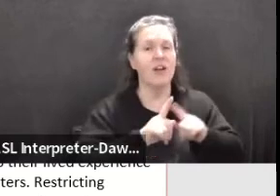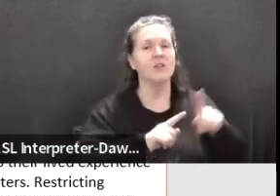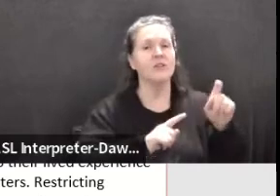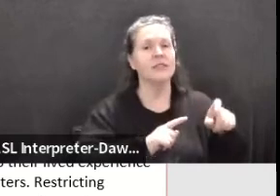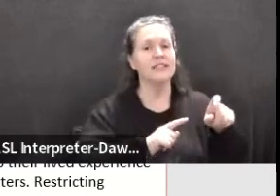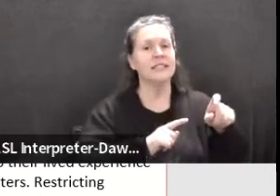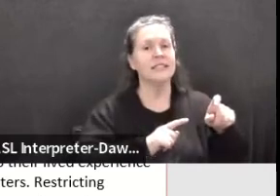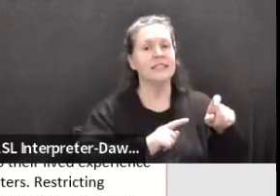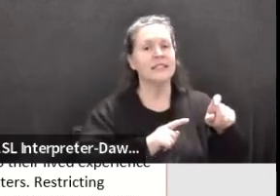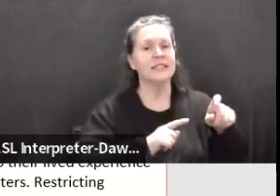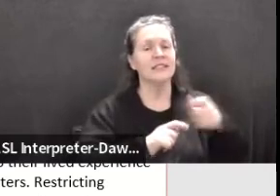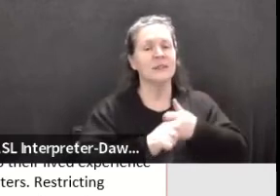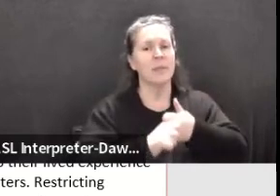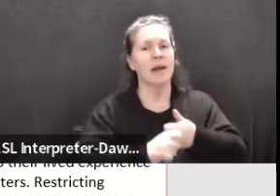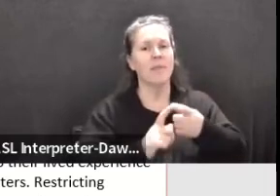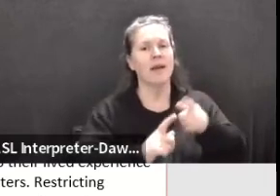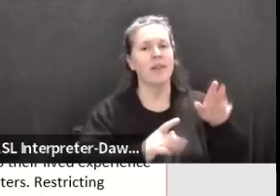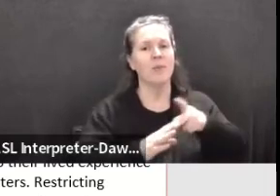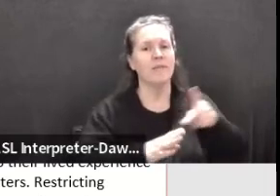by their profession's rule as well.